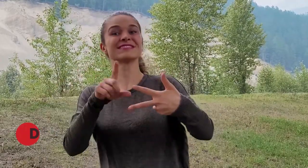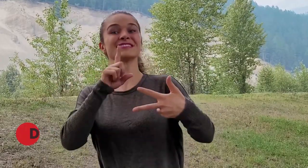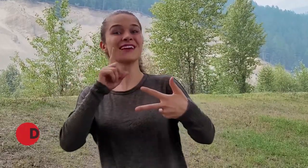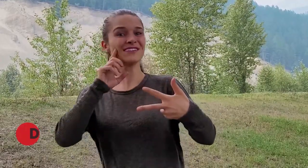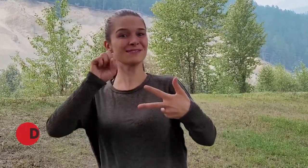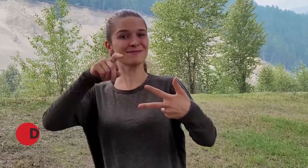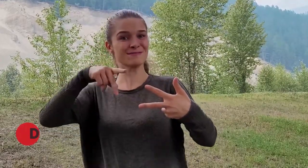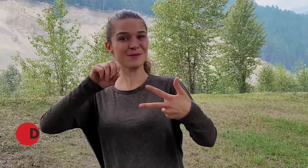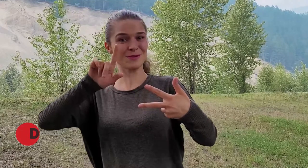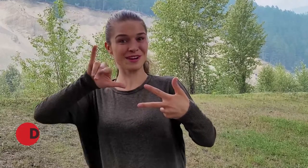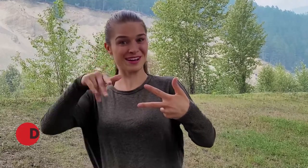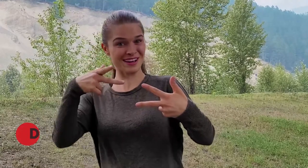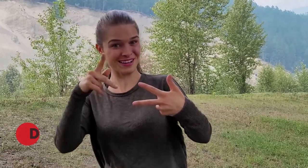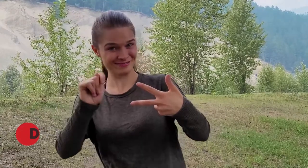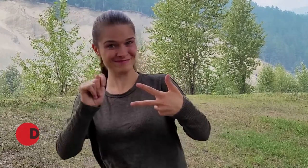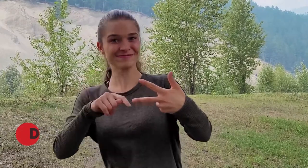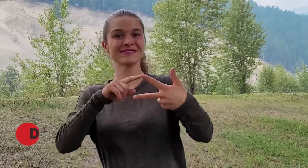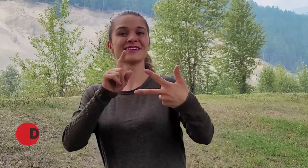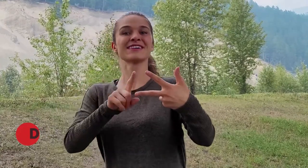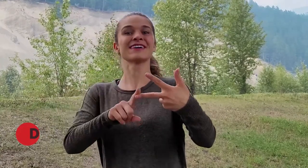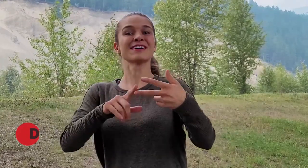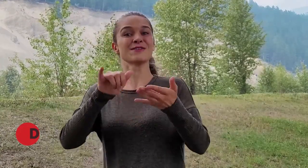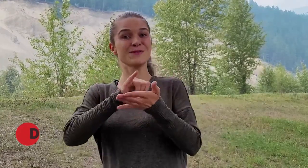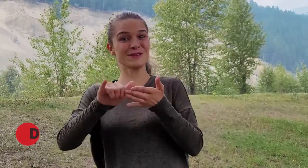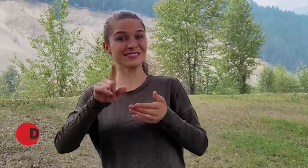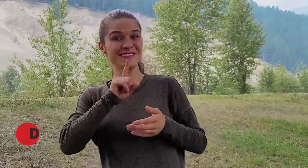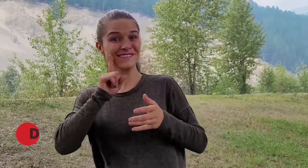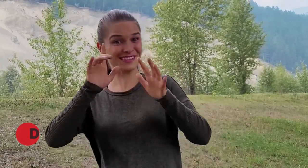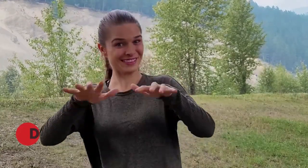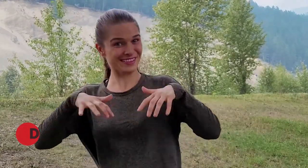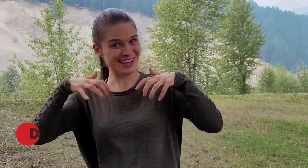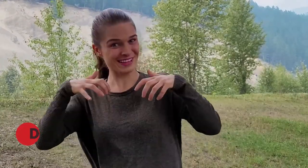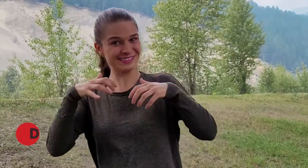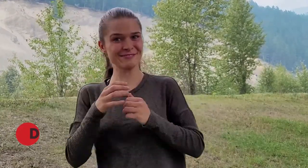Deaf Spotlight, and New York Deaf Theatre.